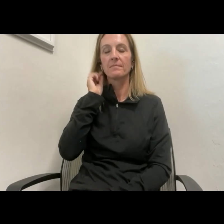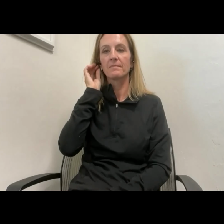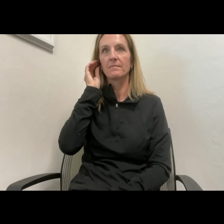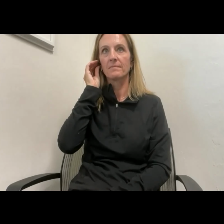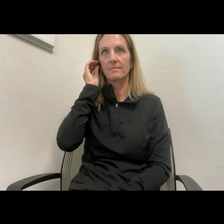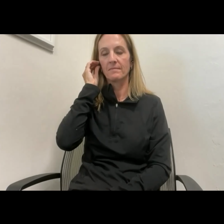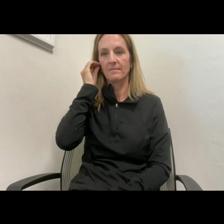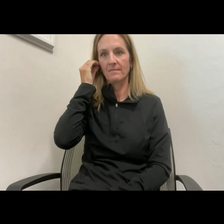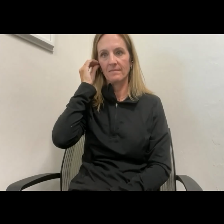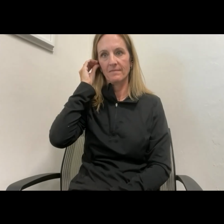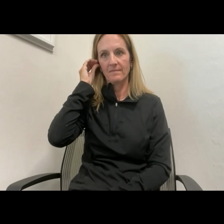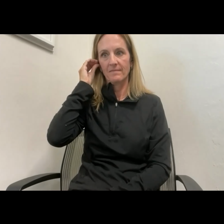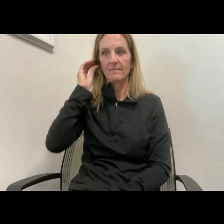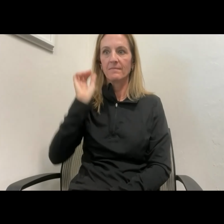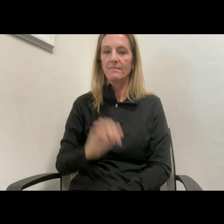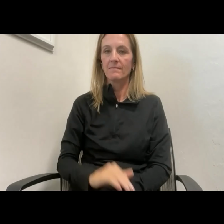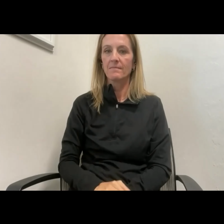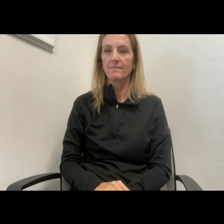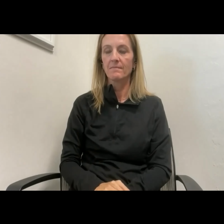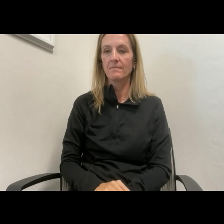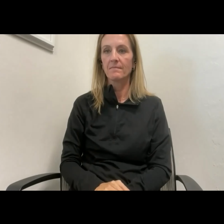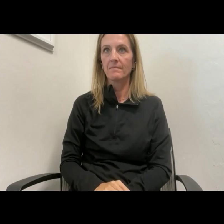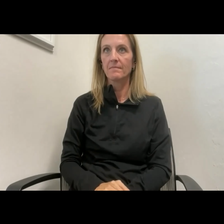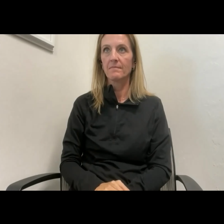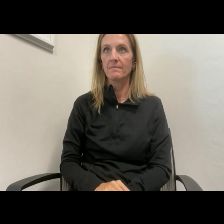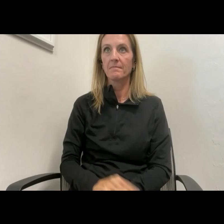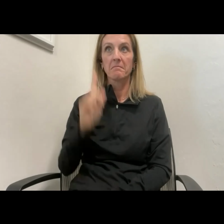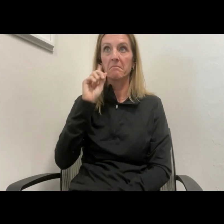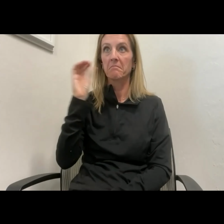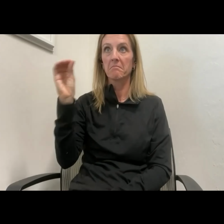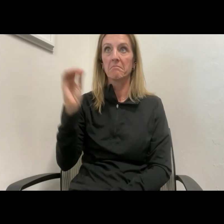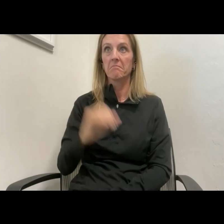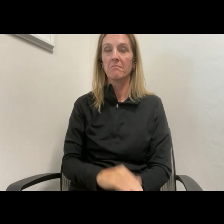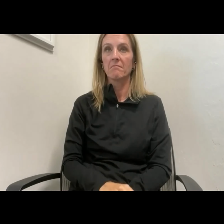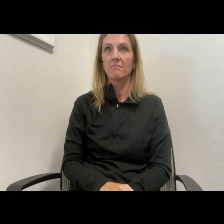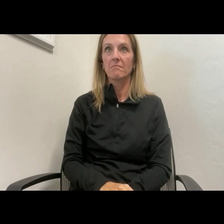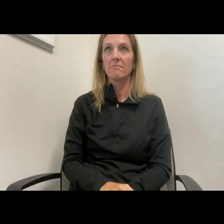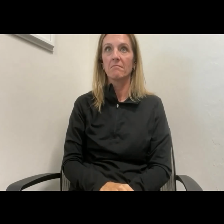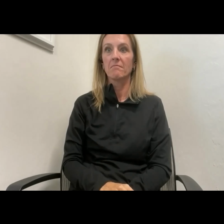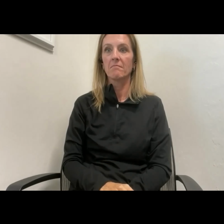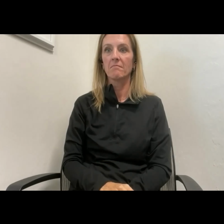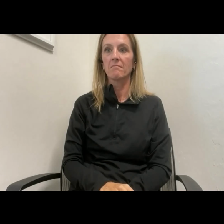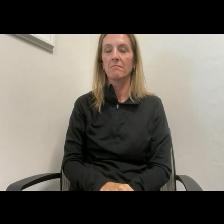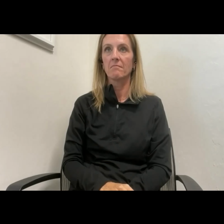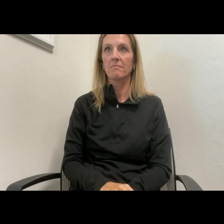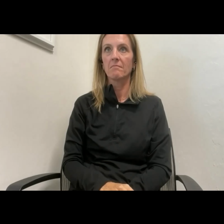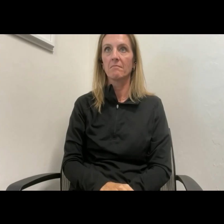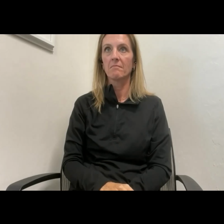Ricky [Tech Host]: